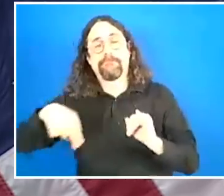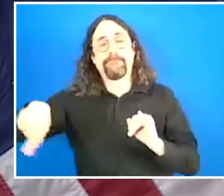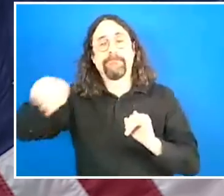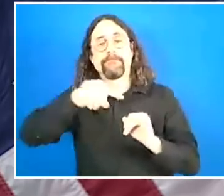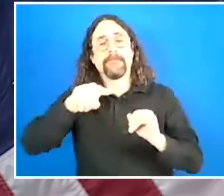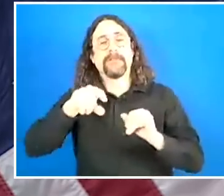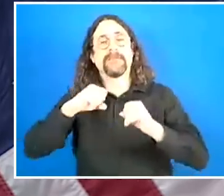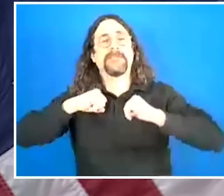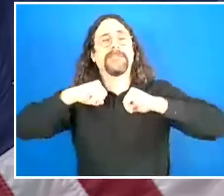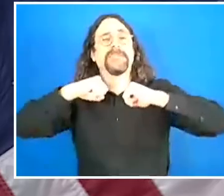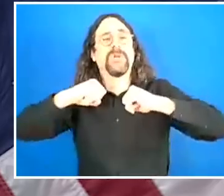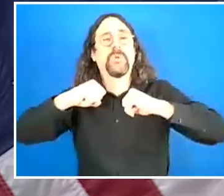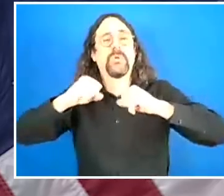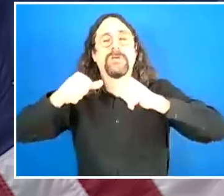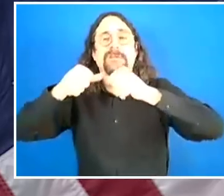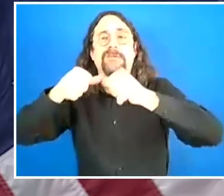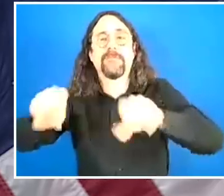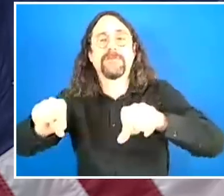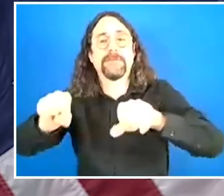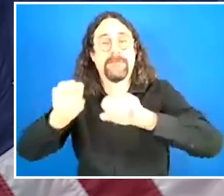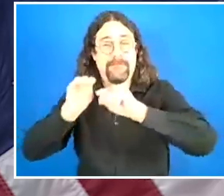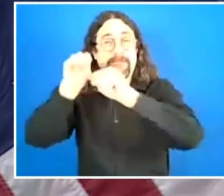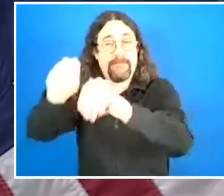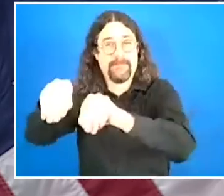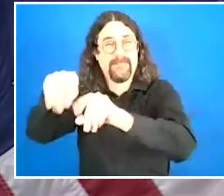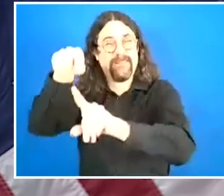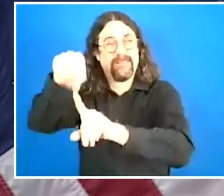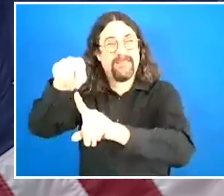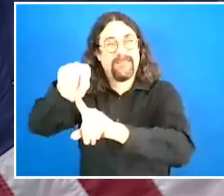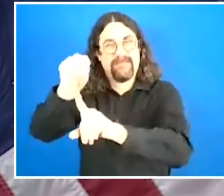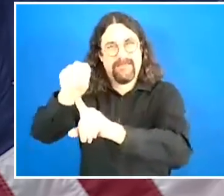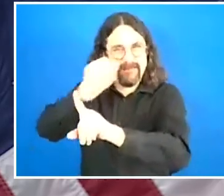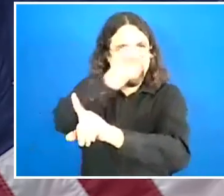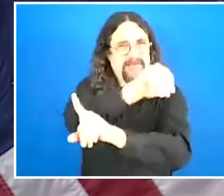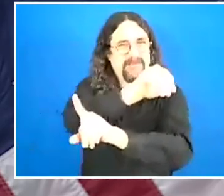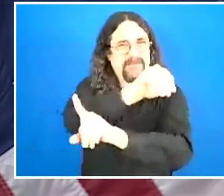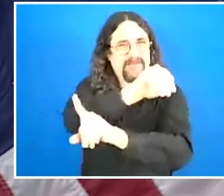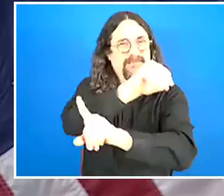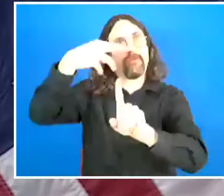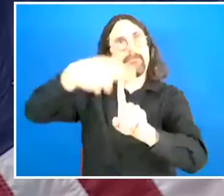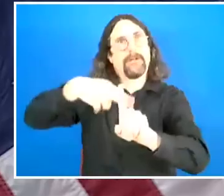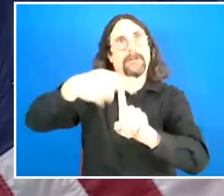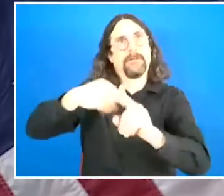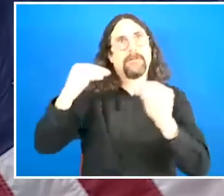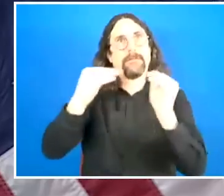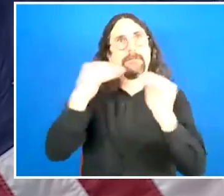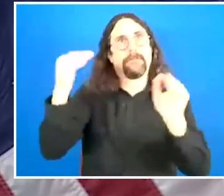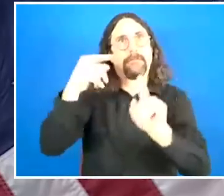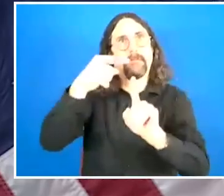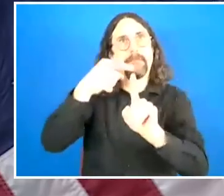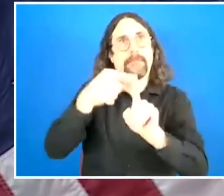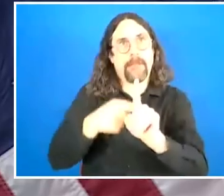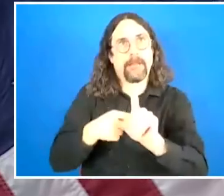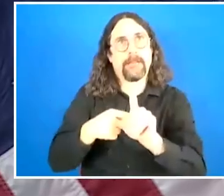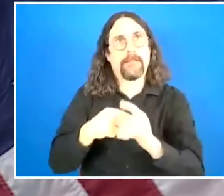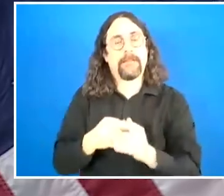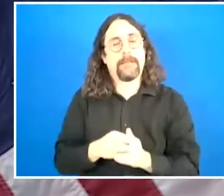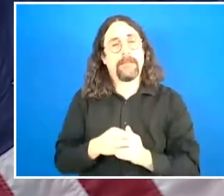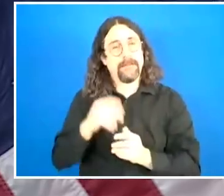LANDLORD S. THSTE ATE OF NEW JERSEY ACTED ON THIS AND I COMMEND THEM AND